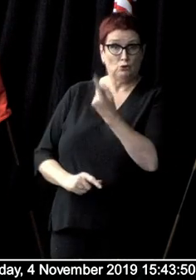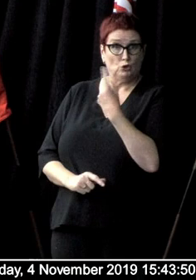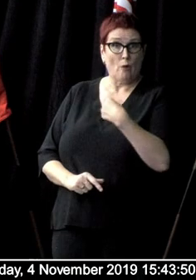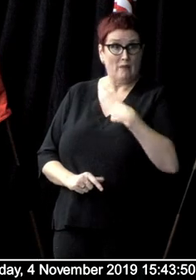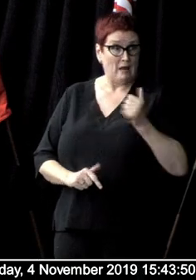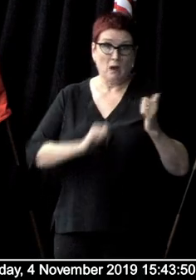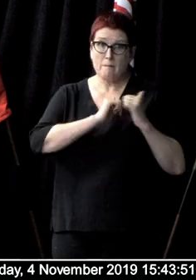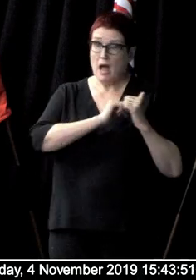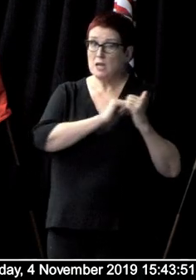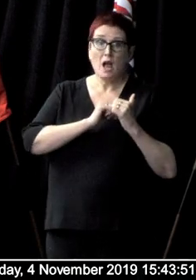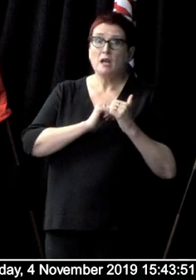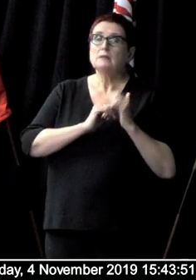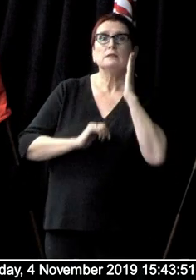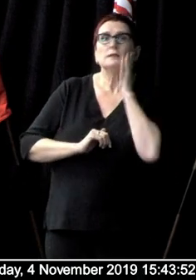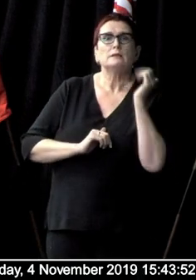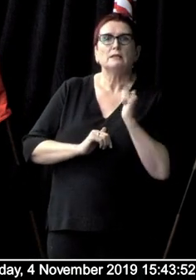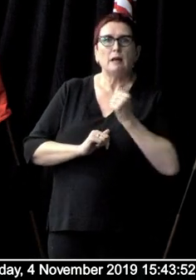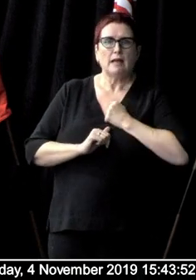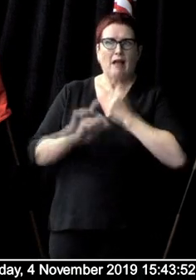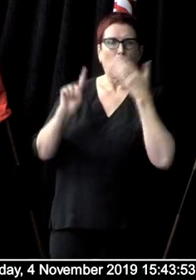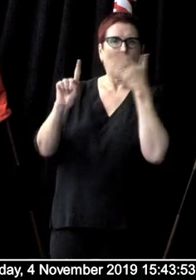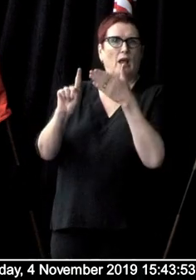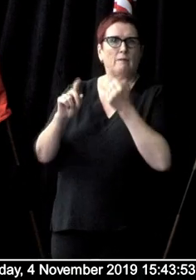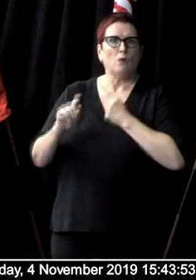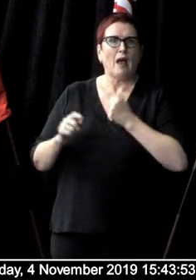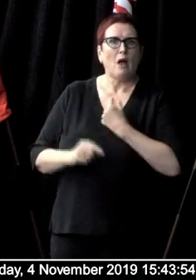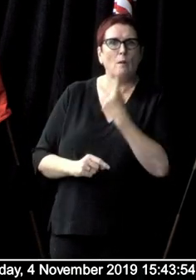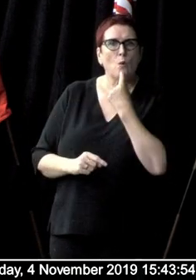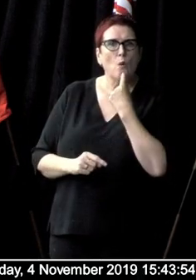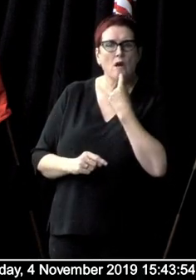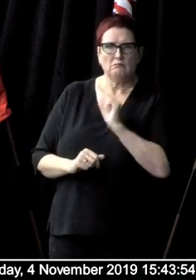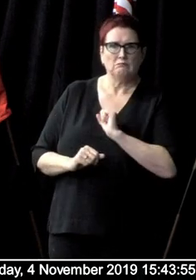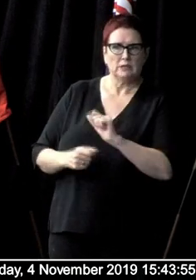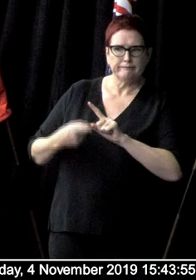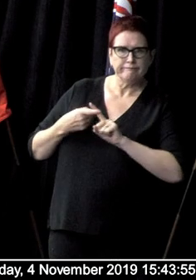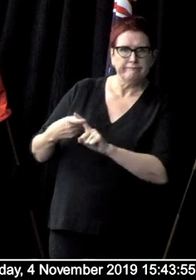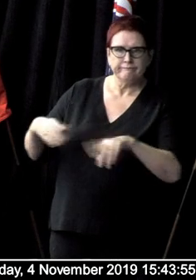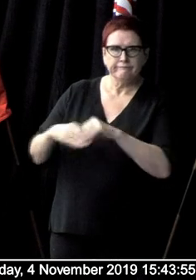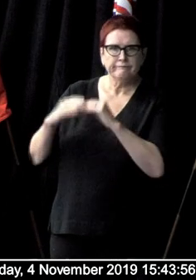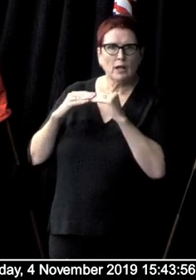what we wanted in terms of our son’s continued inclusion in high school.